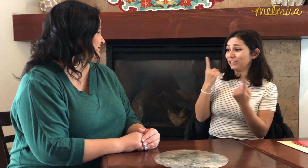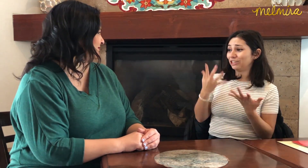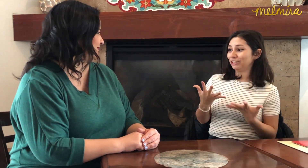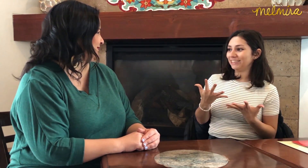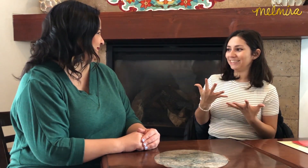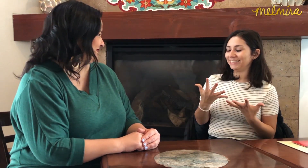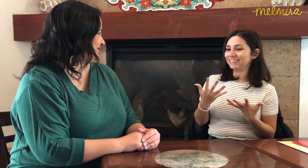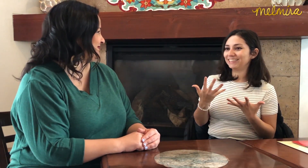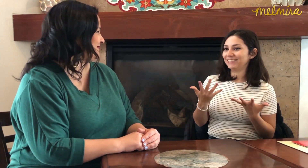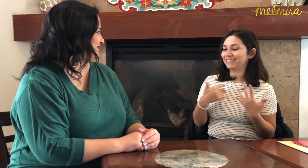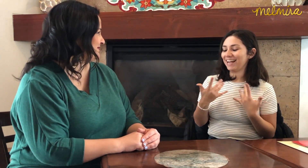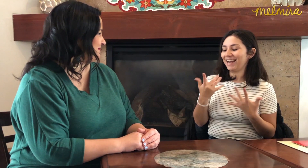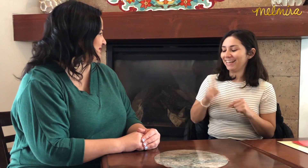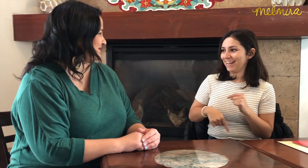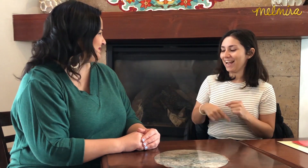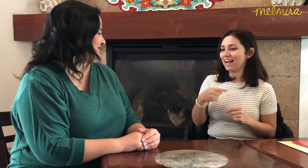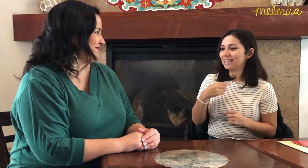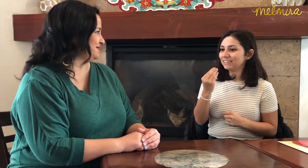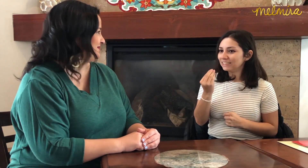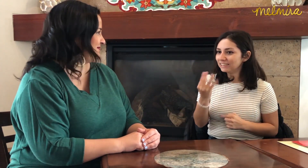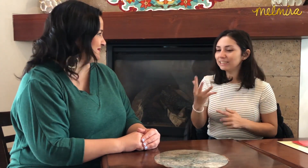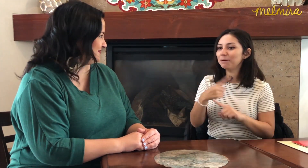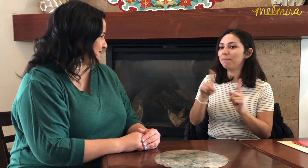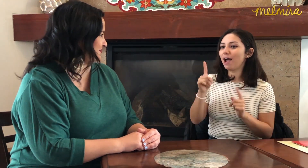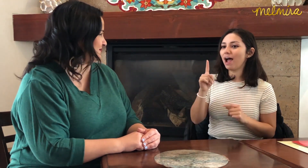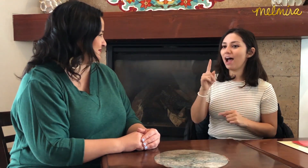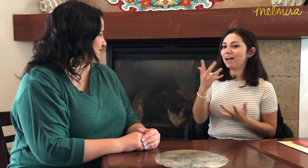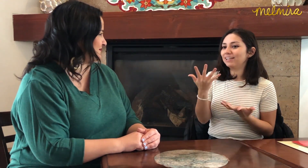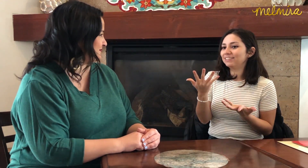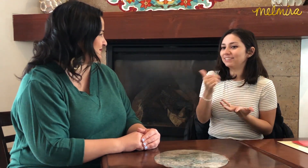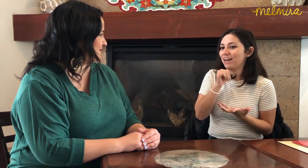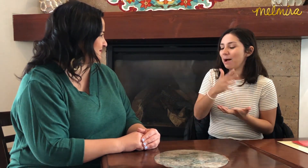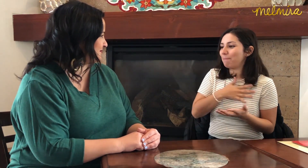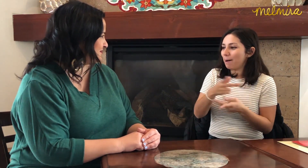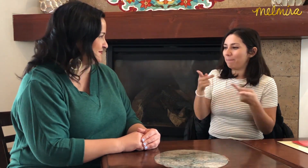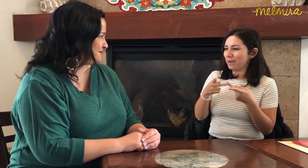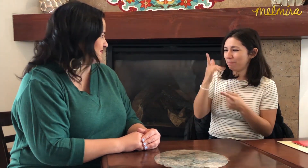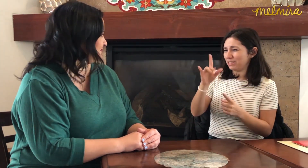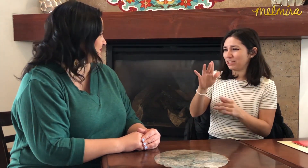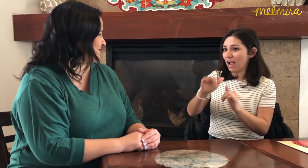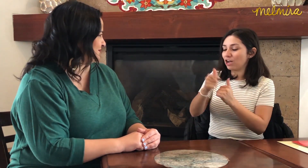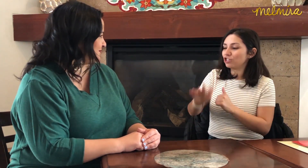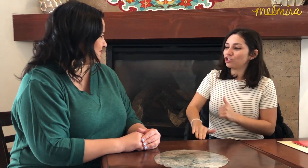which I disagree with, I can't let that happen. I wanted to tell her that but it wasn't my place